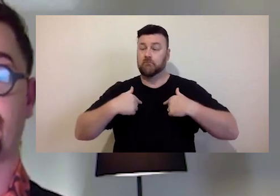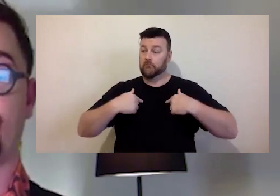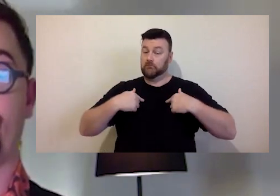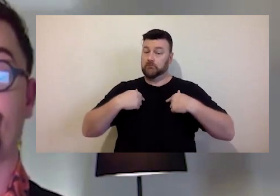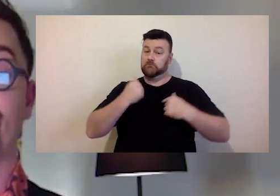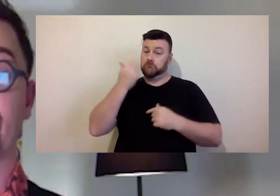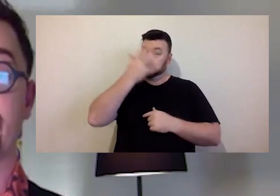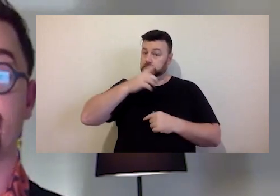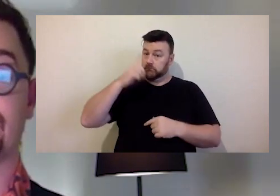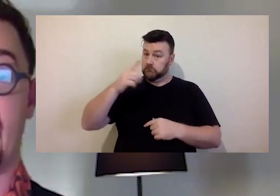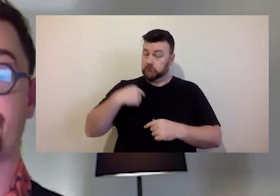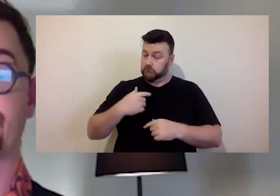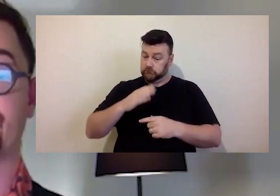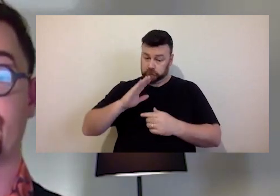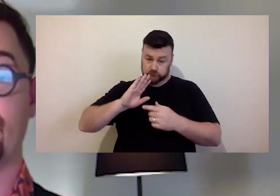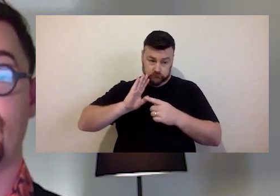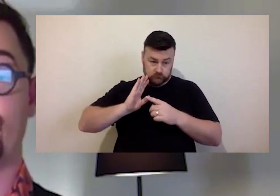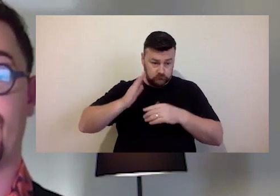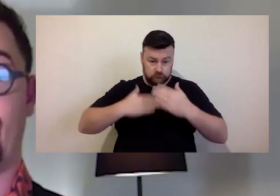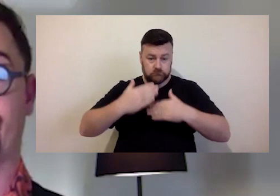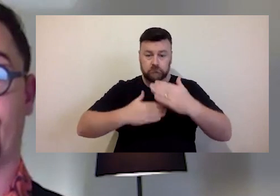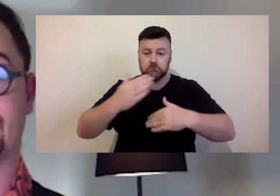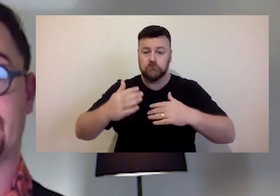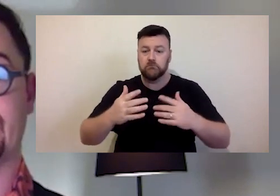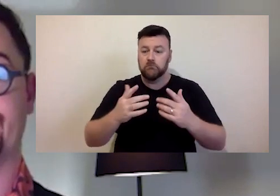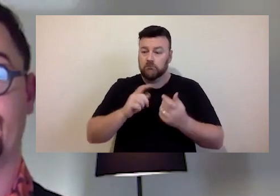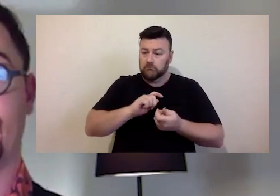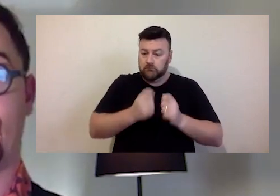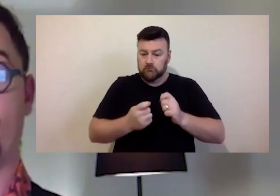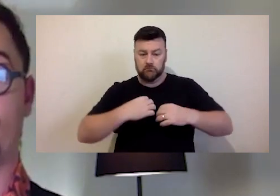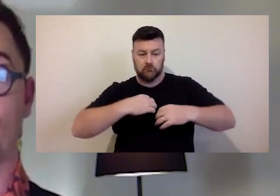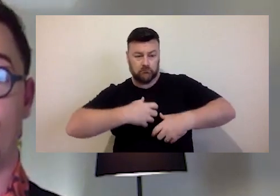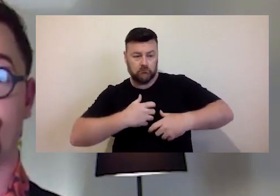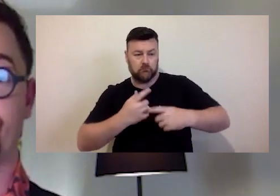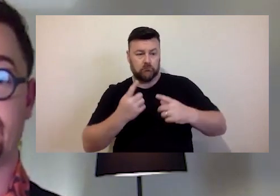unstoppable ability to adapt, with our adversity, we will not be